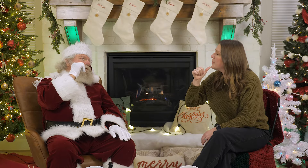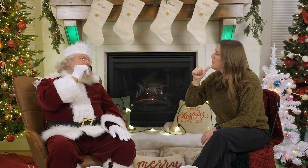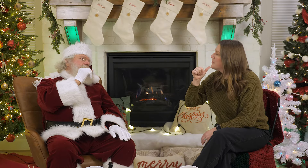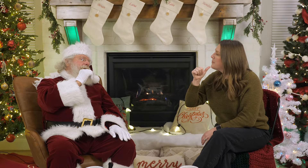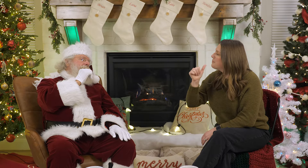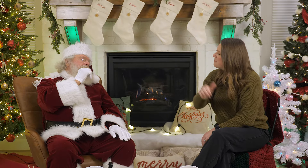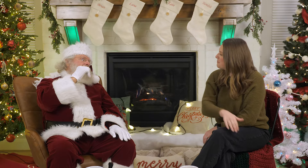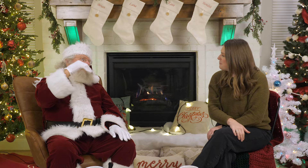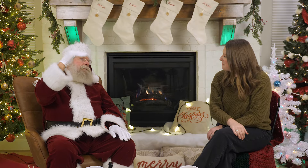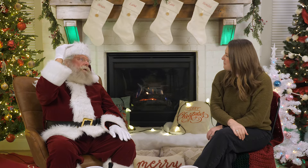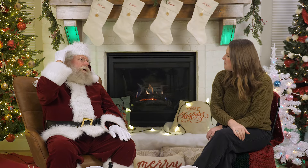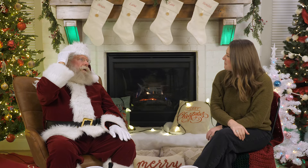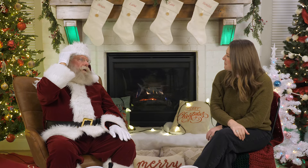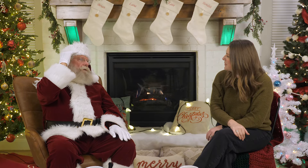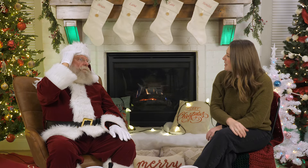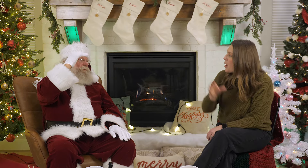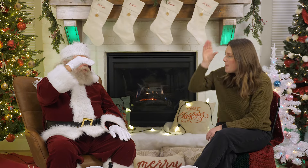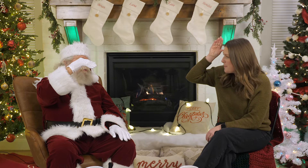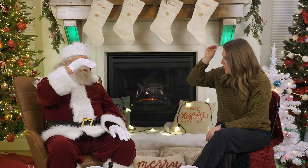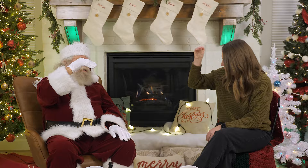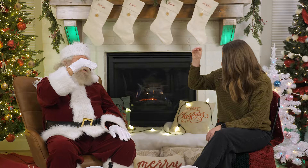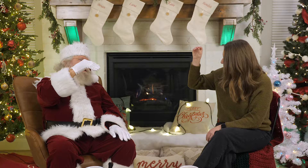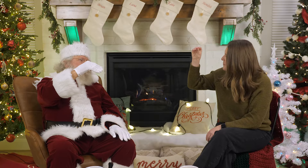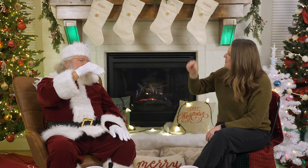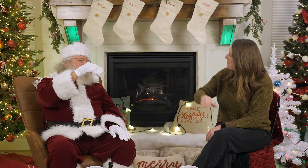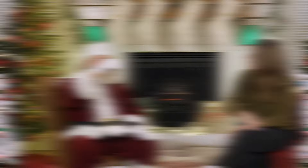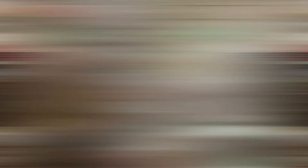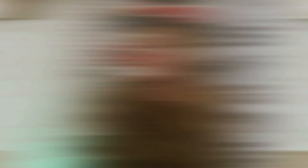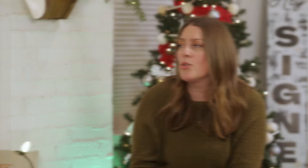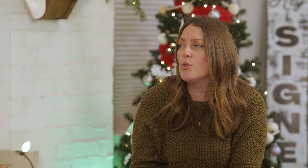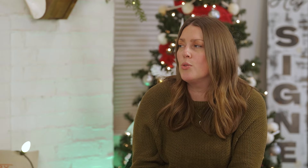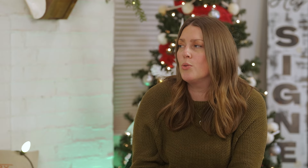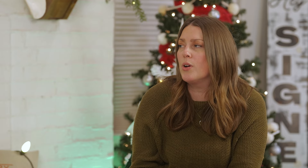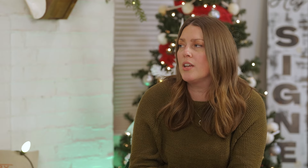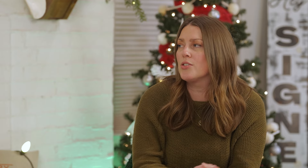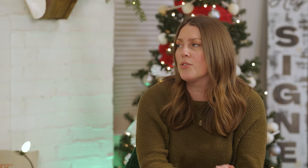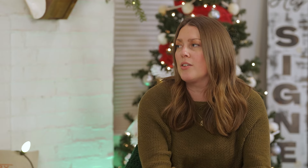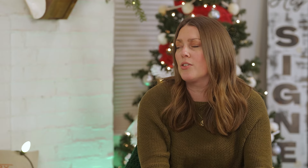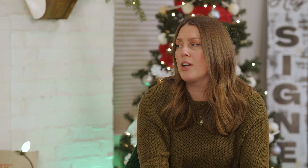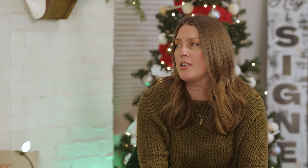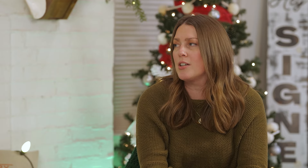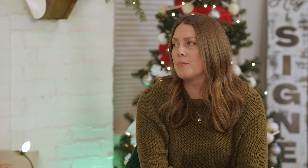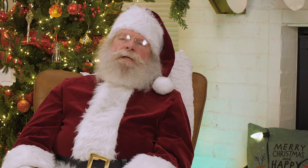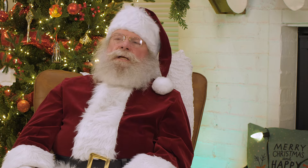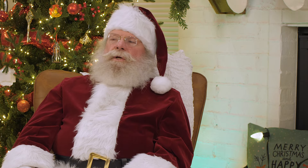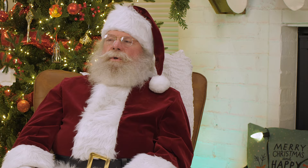Girl and boy who is your favorite reindeer?